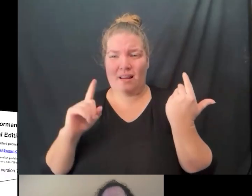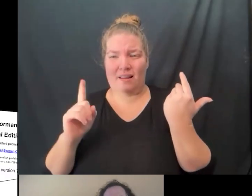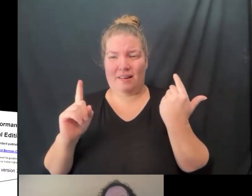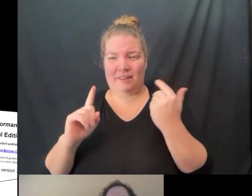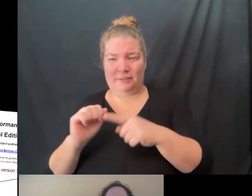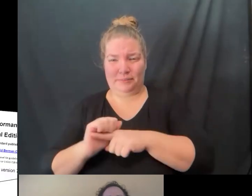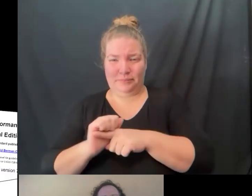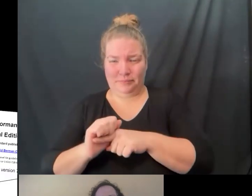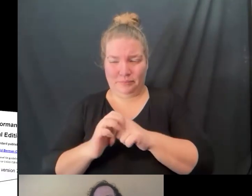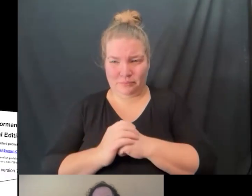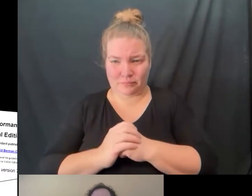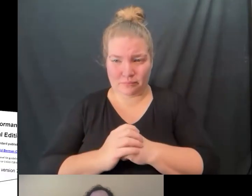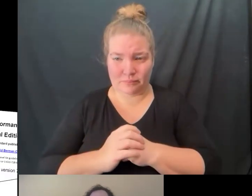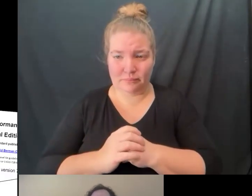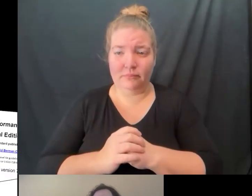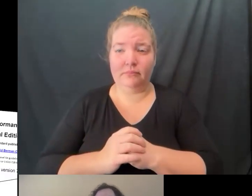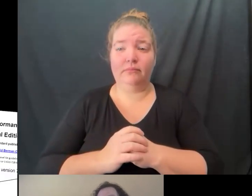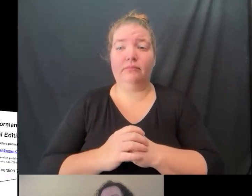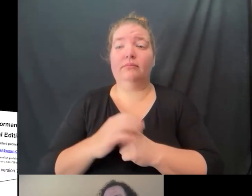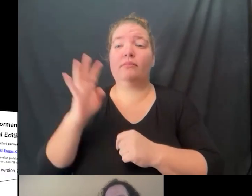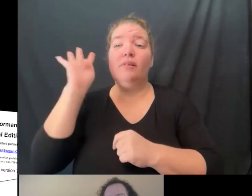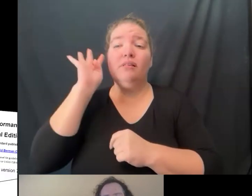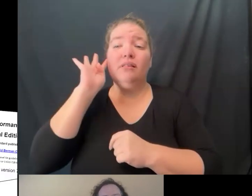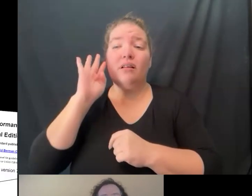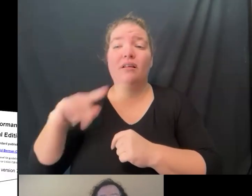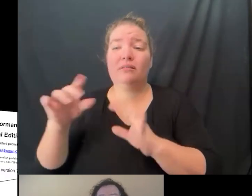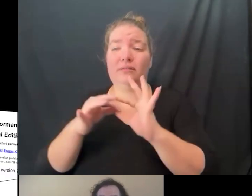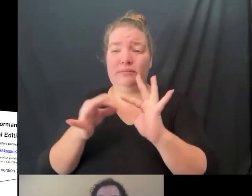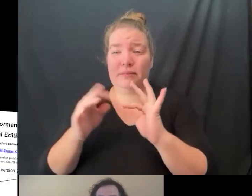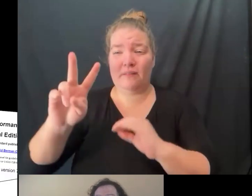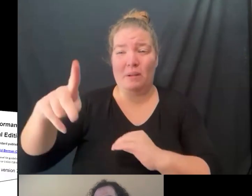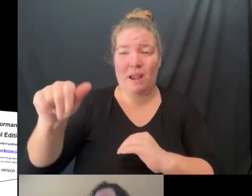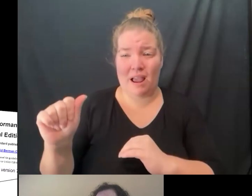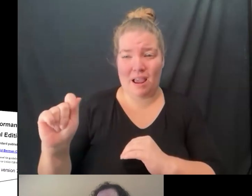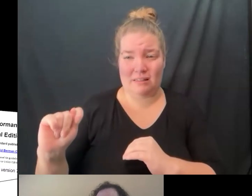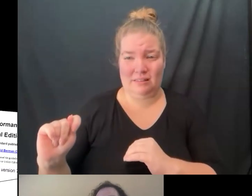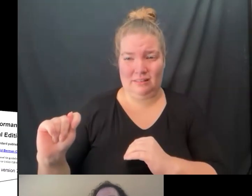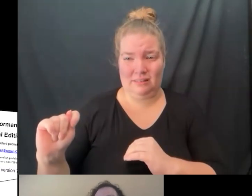It's that uncommon to call these things V-P-A-Ts. So again, if you want to be one of the cool kids,